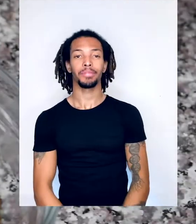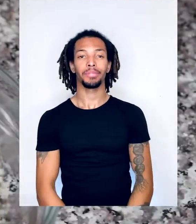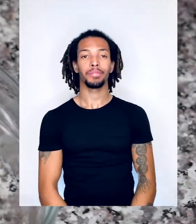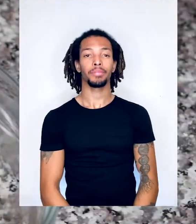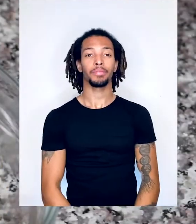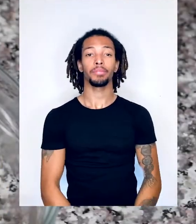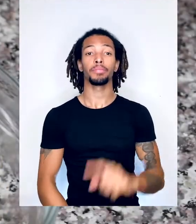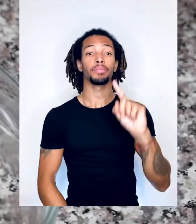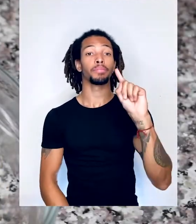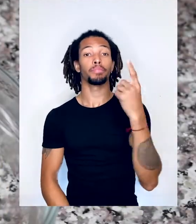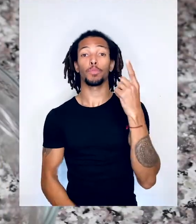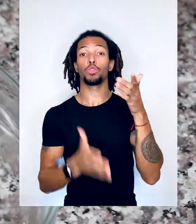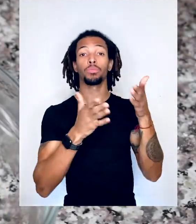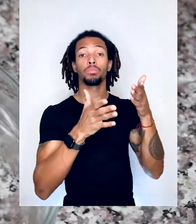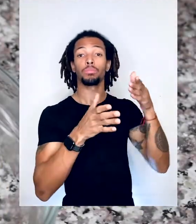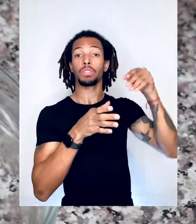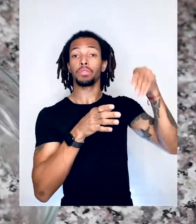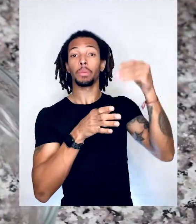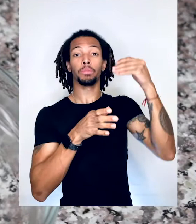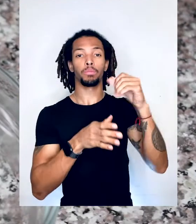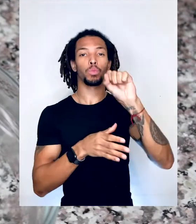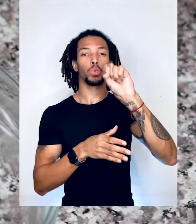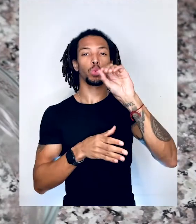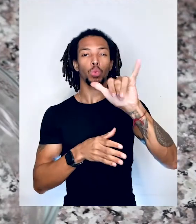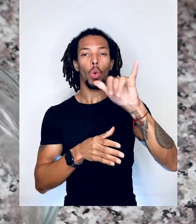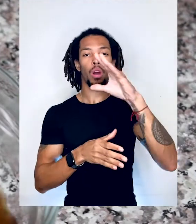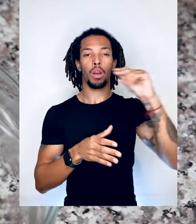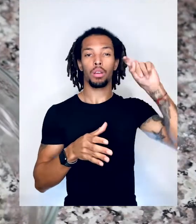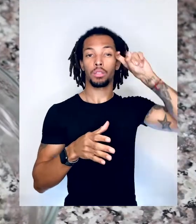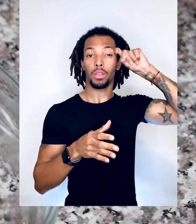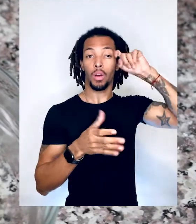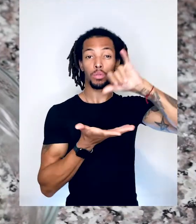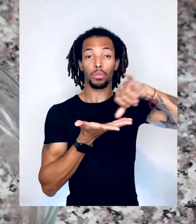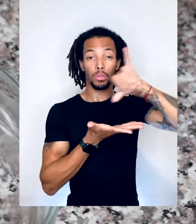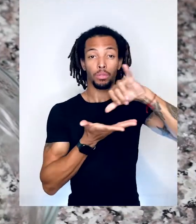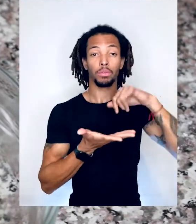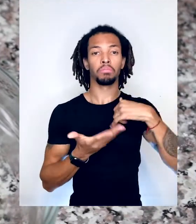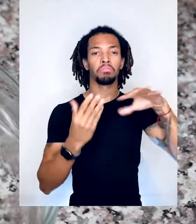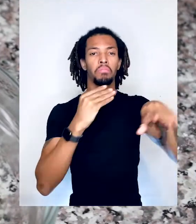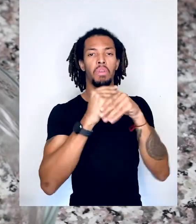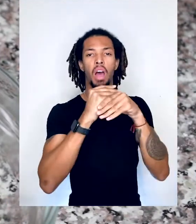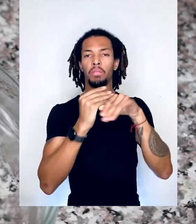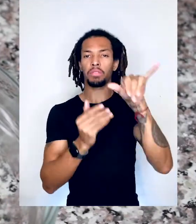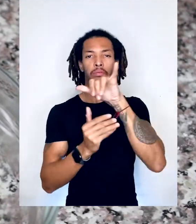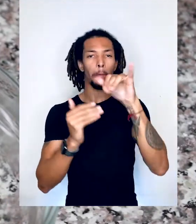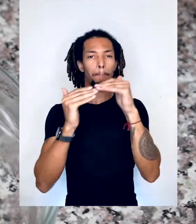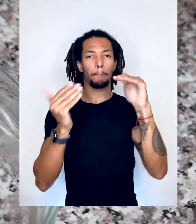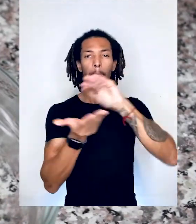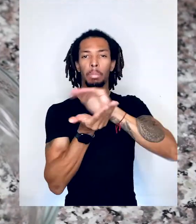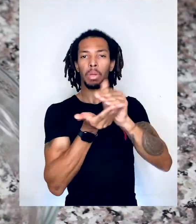So the first dipping sauce is a soy and scallion sauce. I'm going to add equal parts soy sauce...